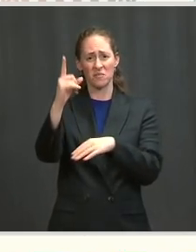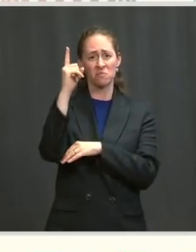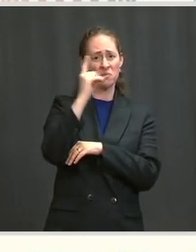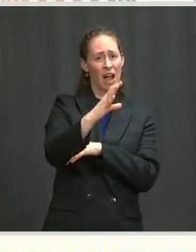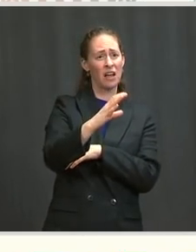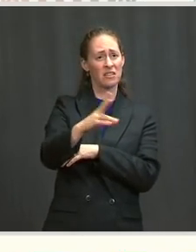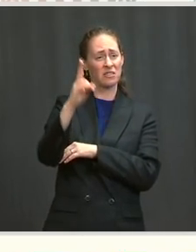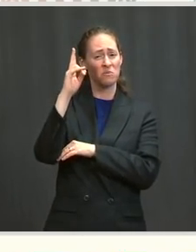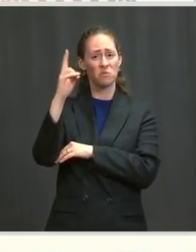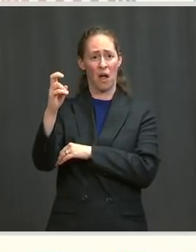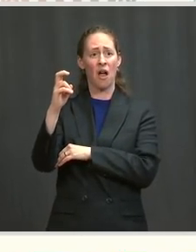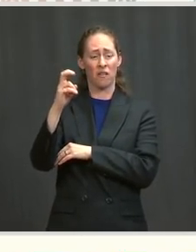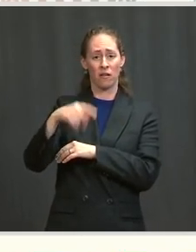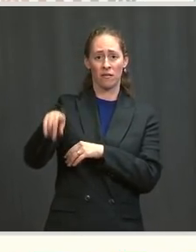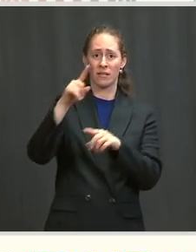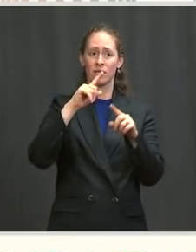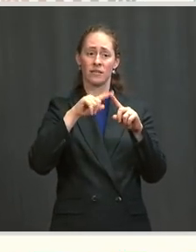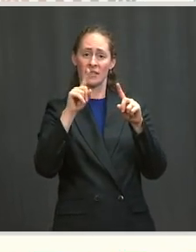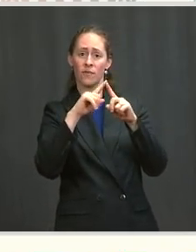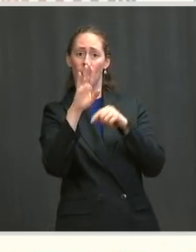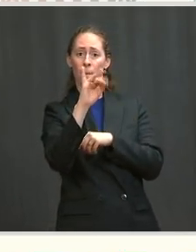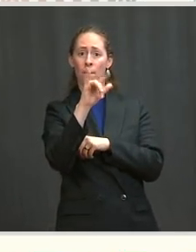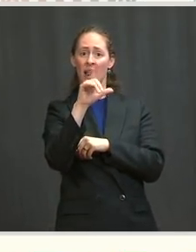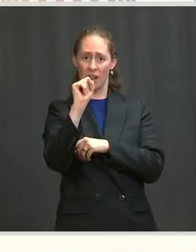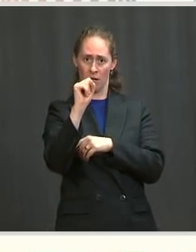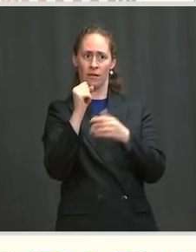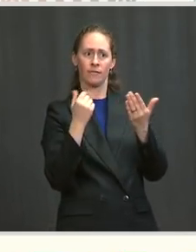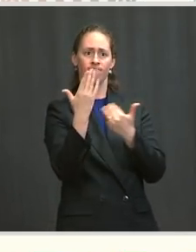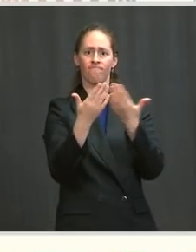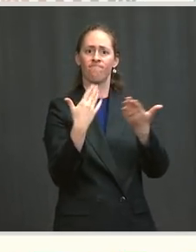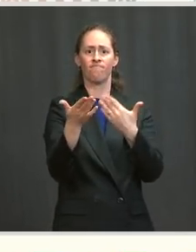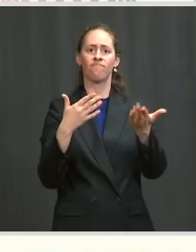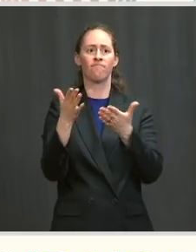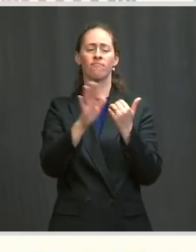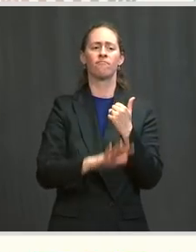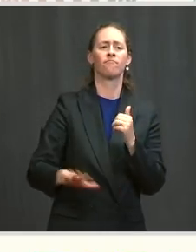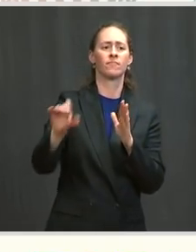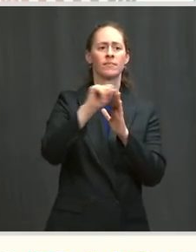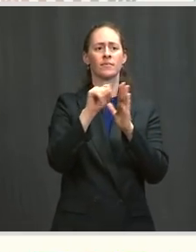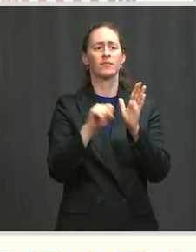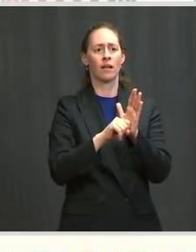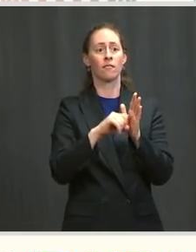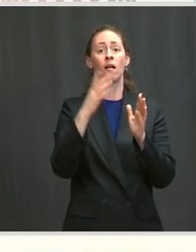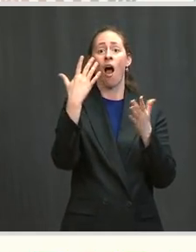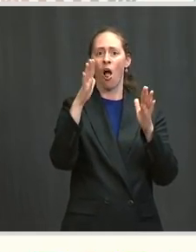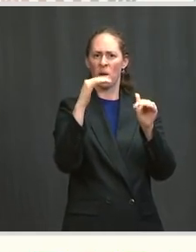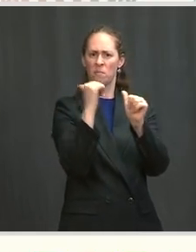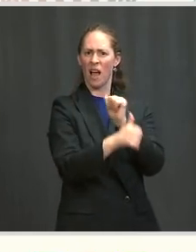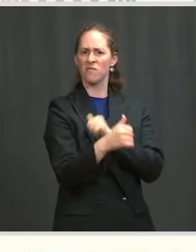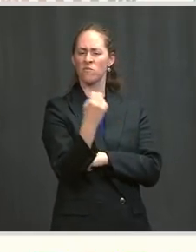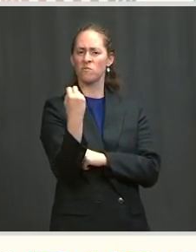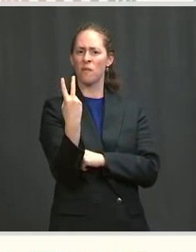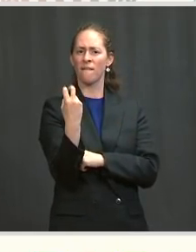have been introduced in state legislatures. More than a dozen of them have already passed -- more than a dozen of them.